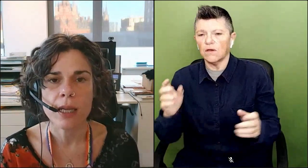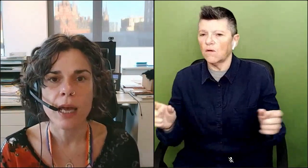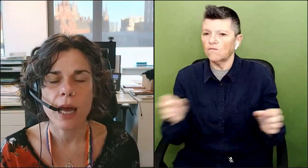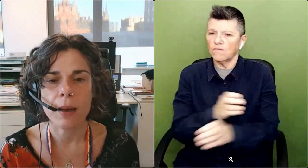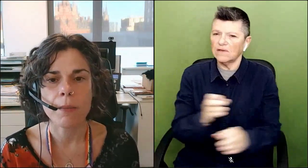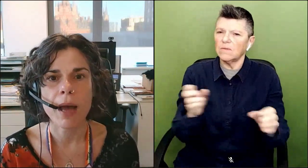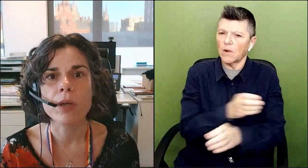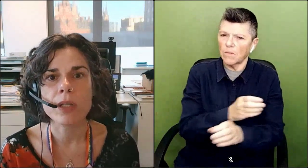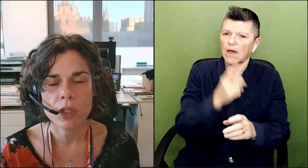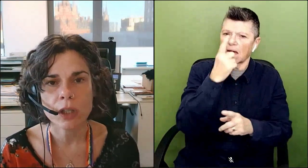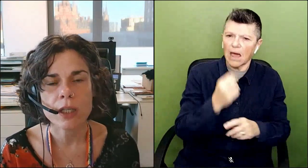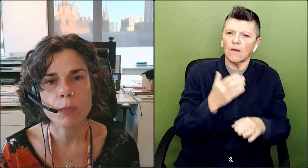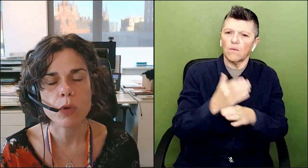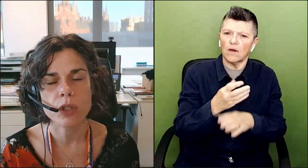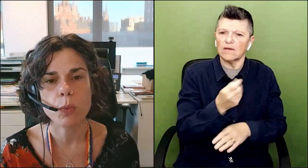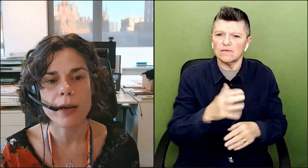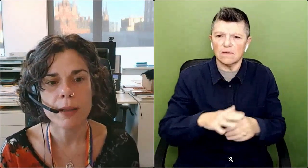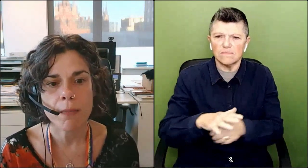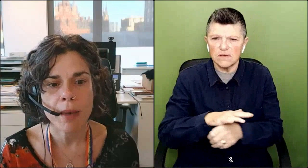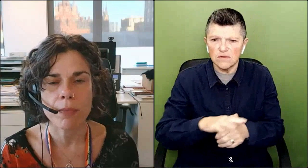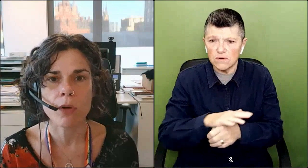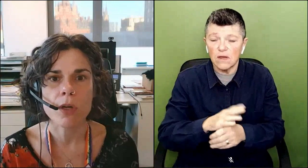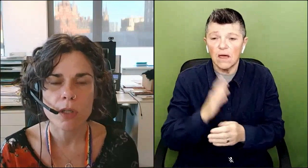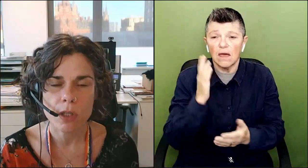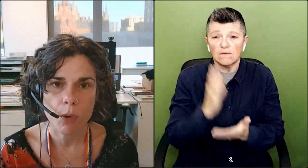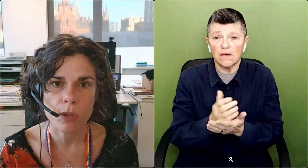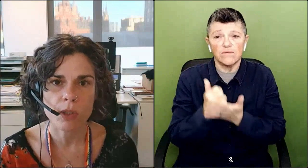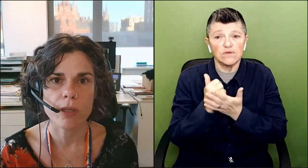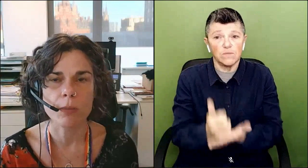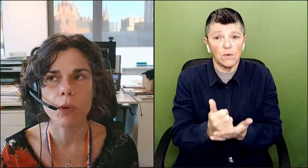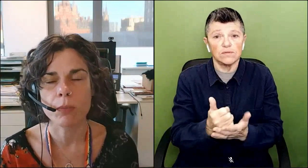And we certainly have supported where the member supports redeployment.